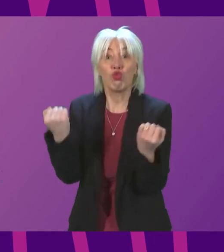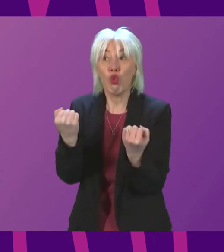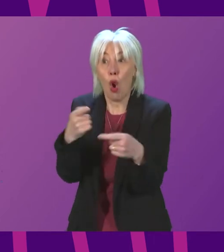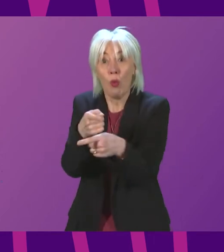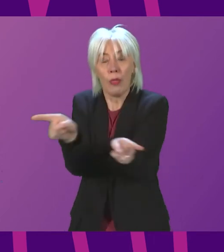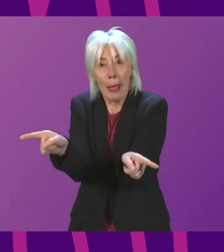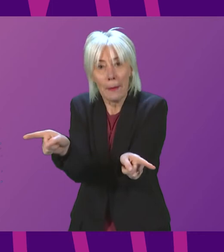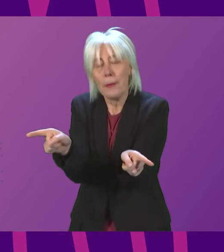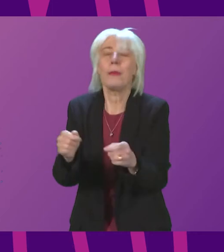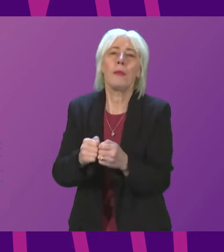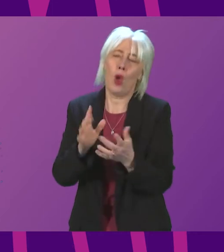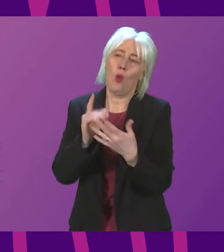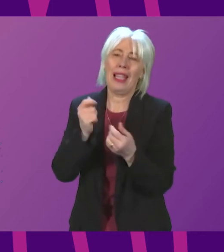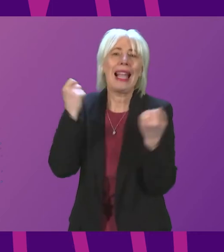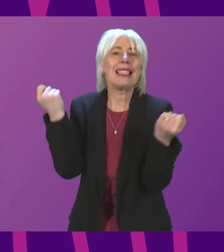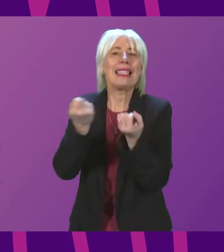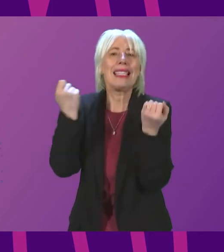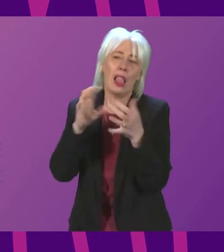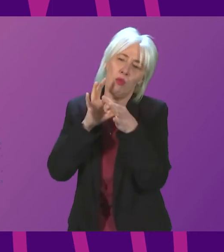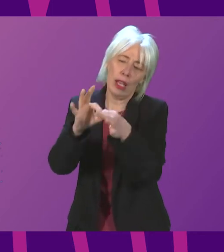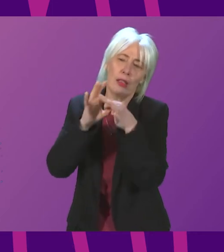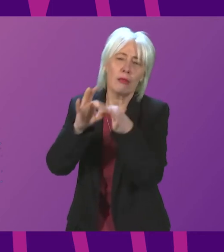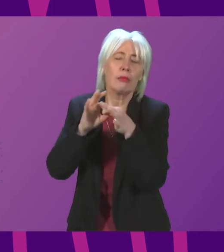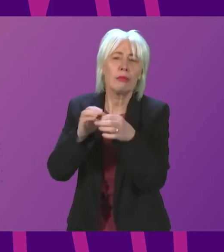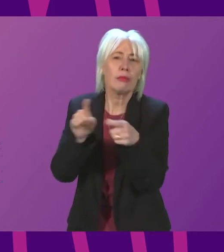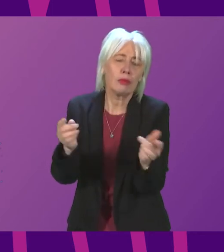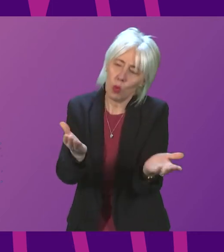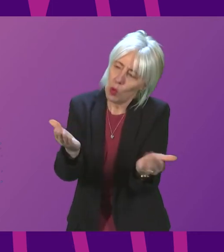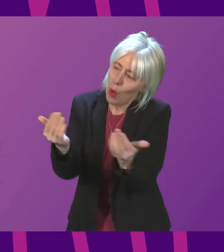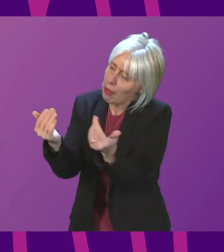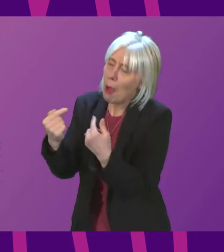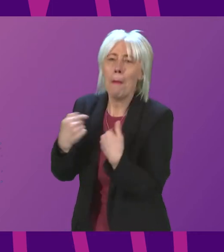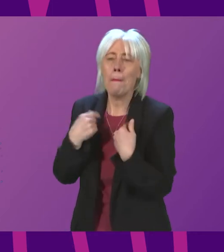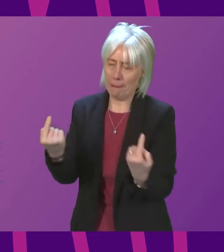much to celebrate together with those we welcome into our land.